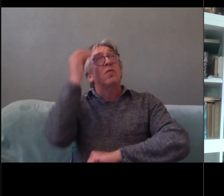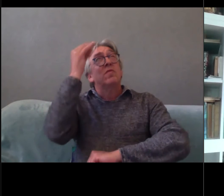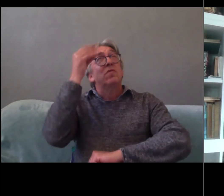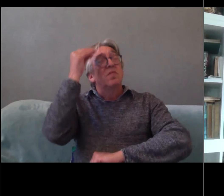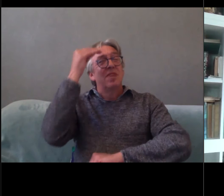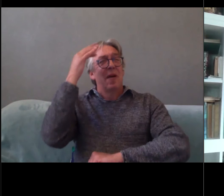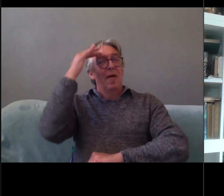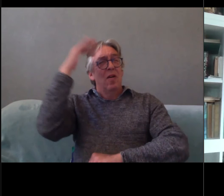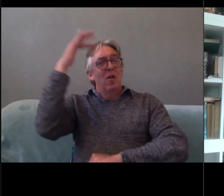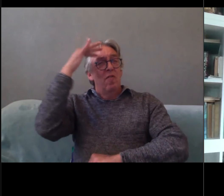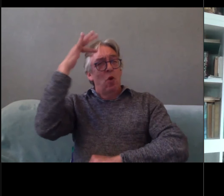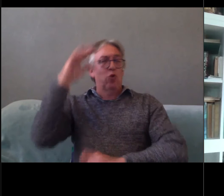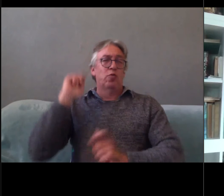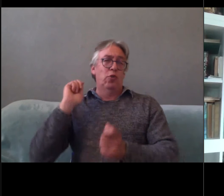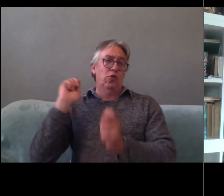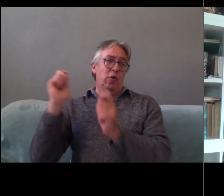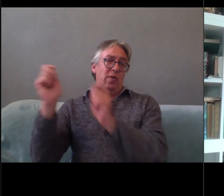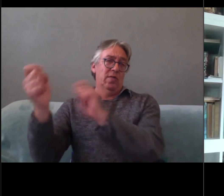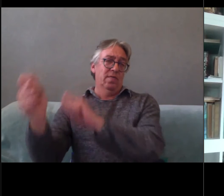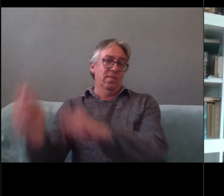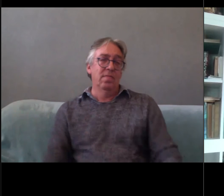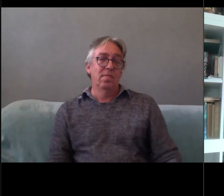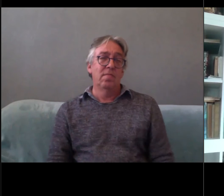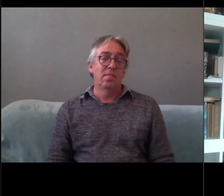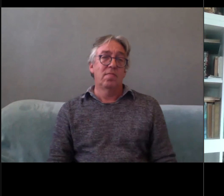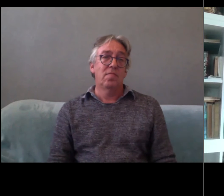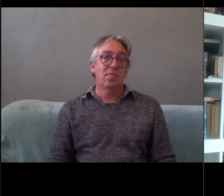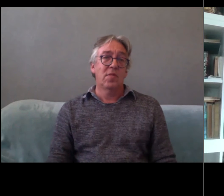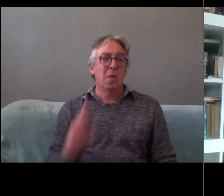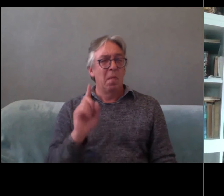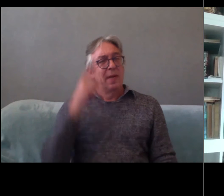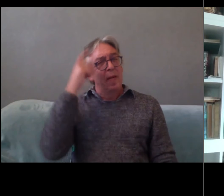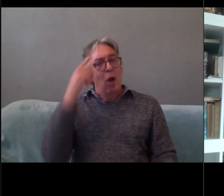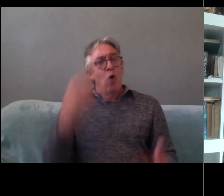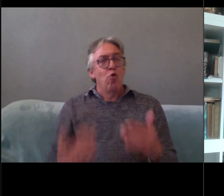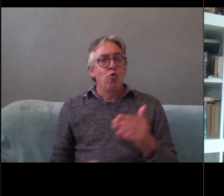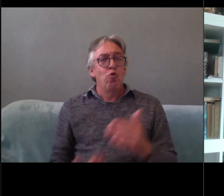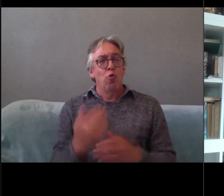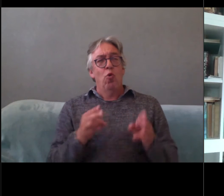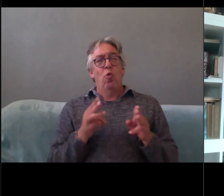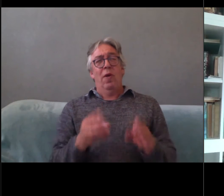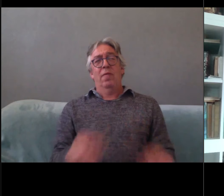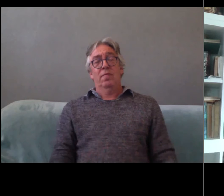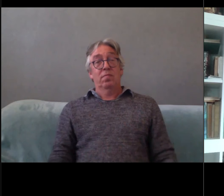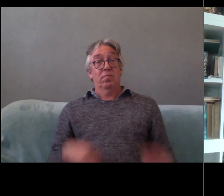It's a very good time to support all those services we have already.